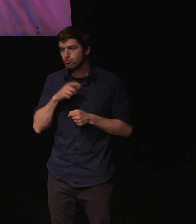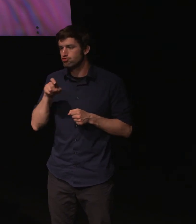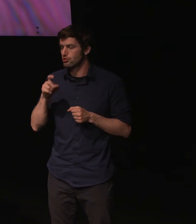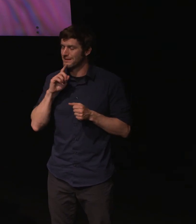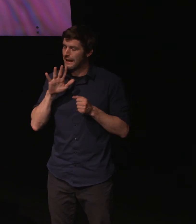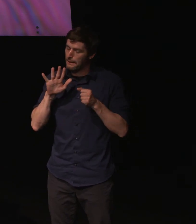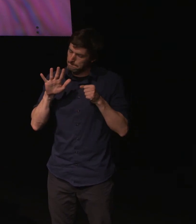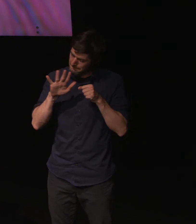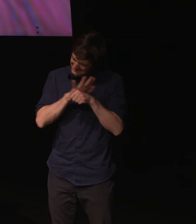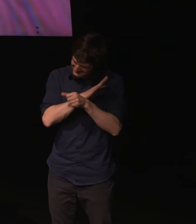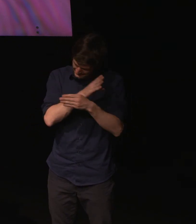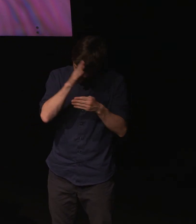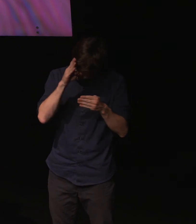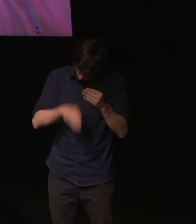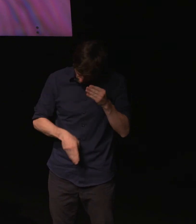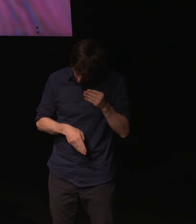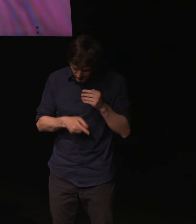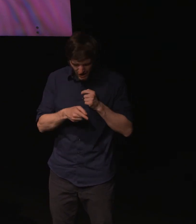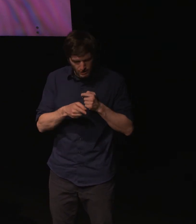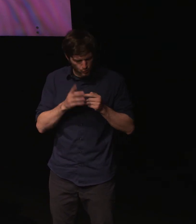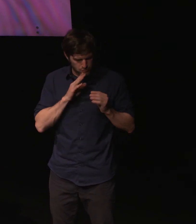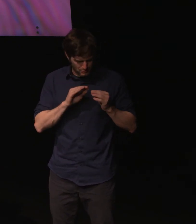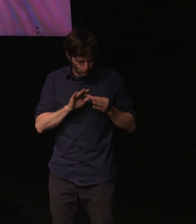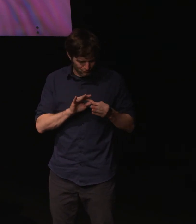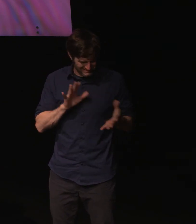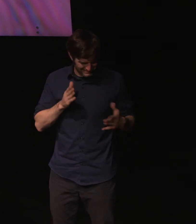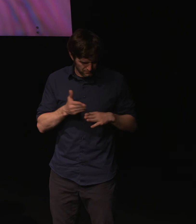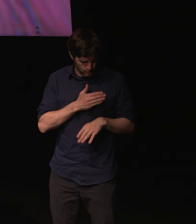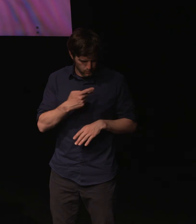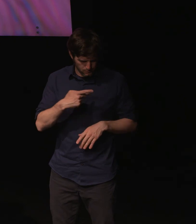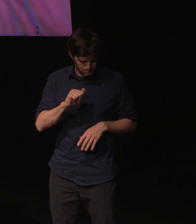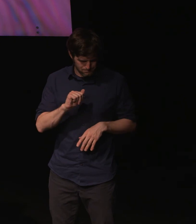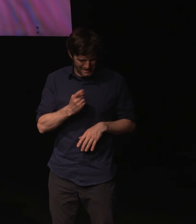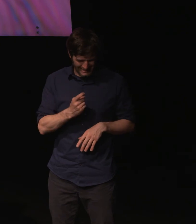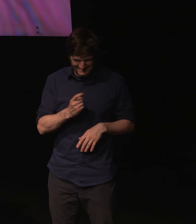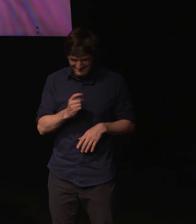right before PAX East. We are still working on some multiplayer stuff.